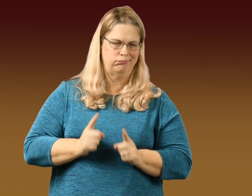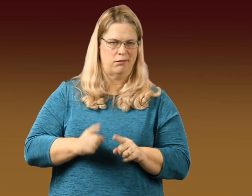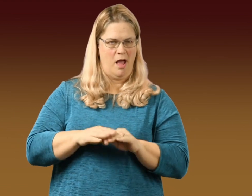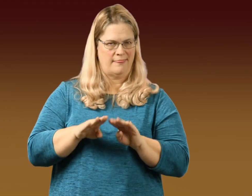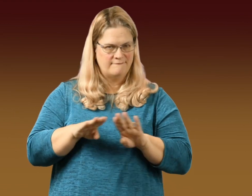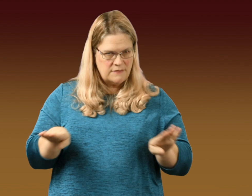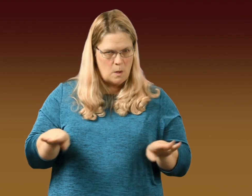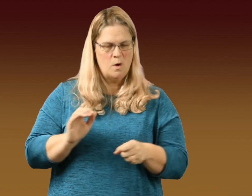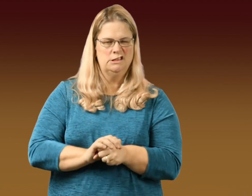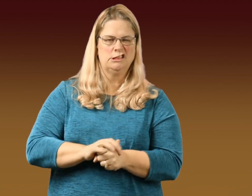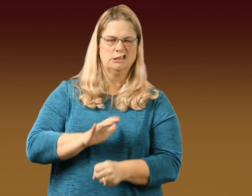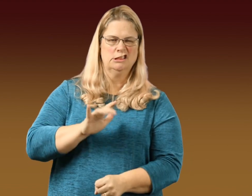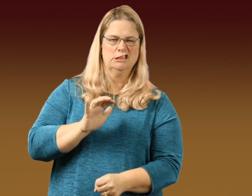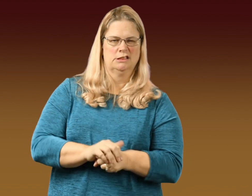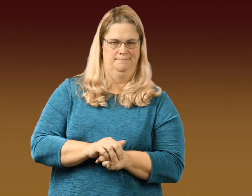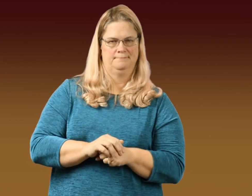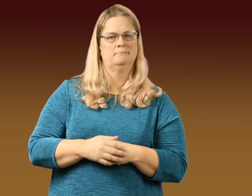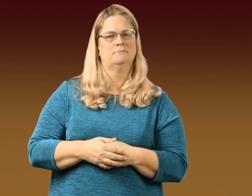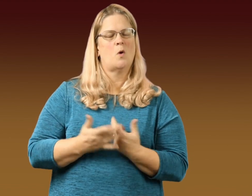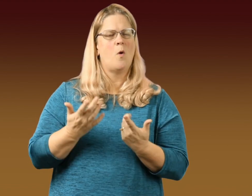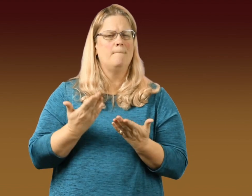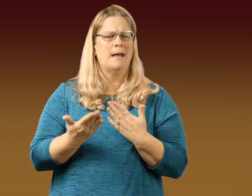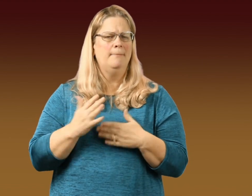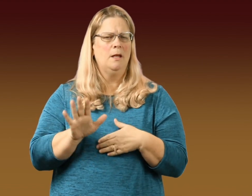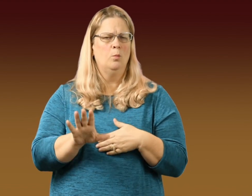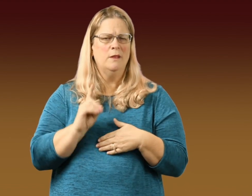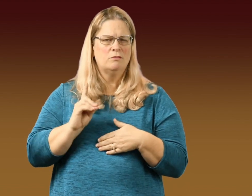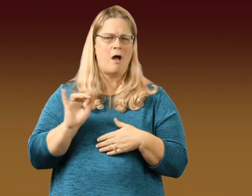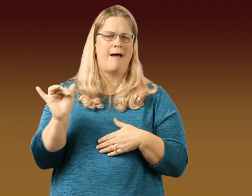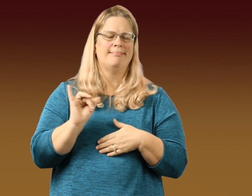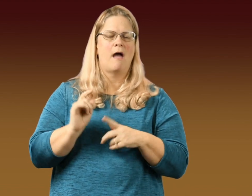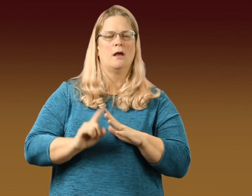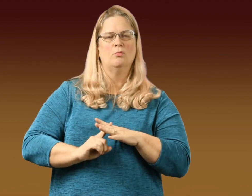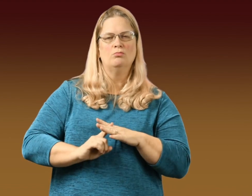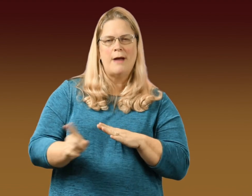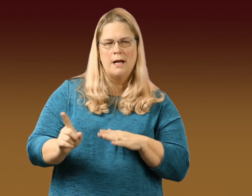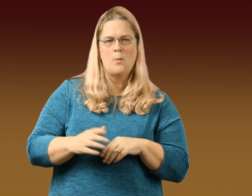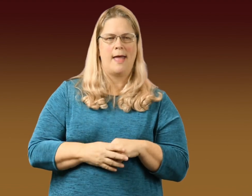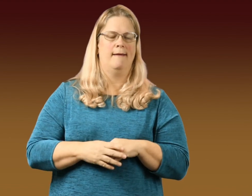They may be throwing things, kicking their feet on the floor, having a tantrum.